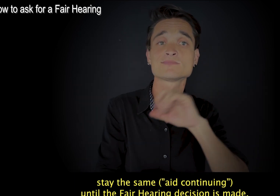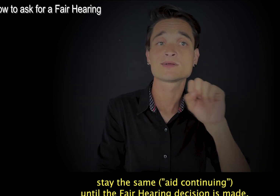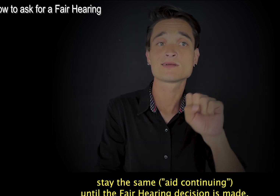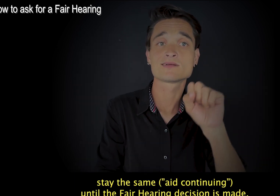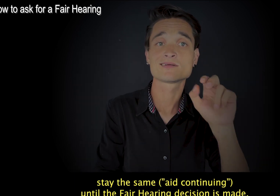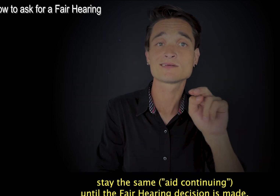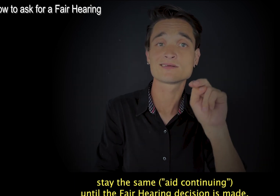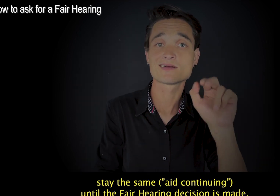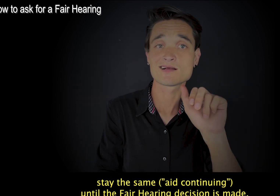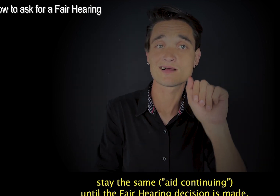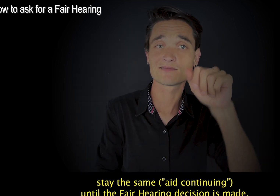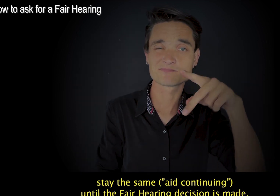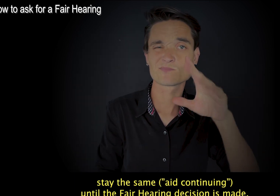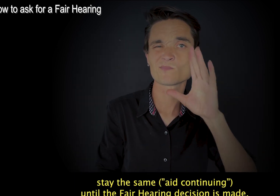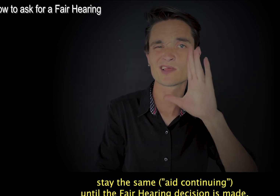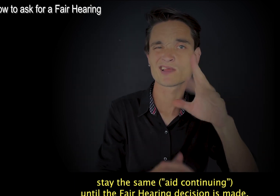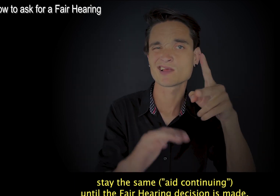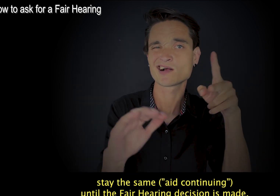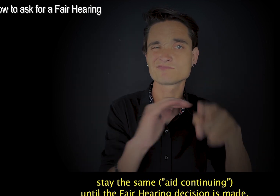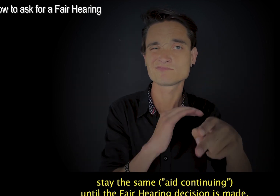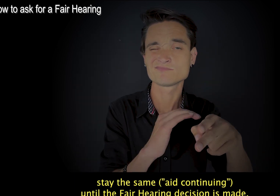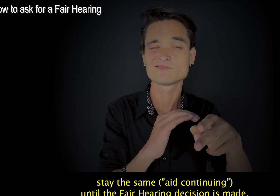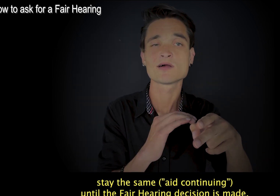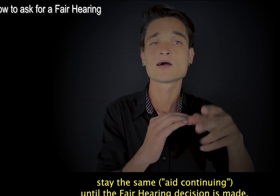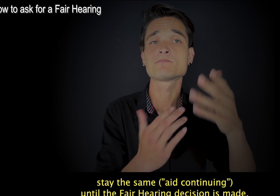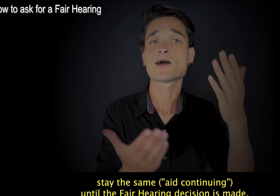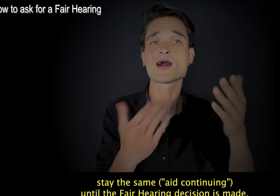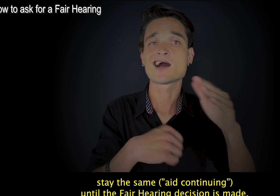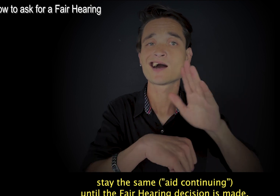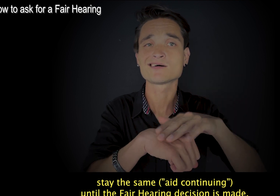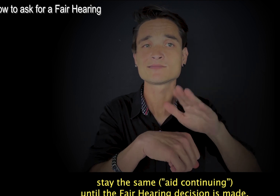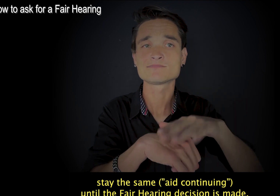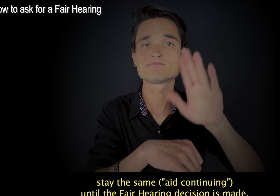stay the same (”aid continuing”) until the Fair Hearing decision is made.